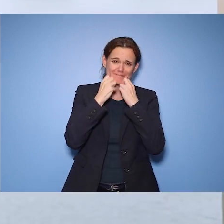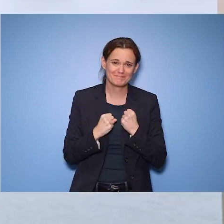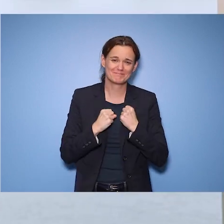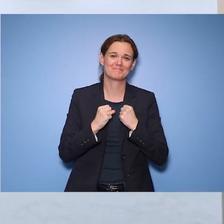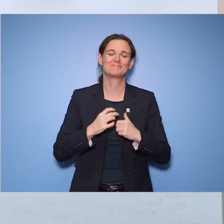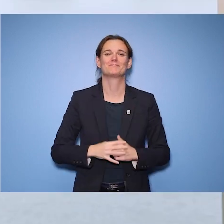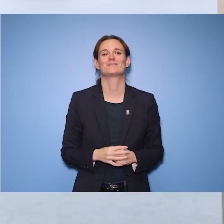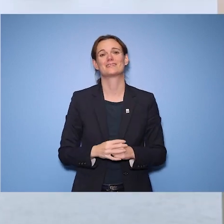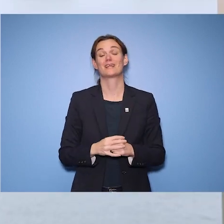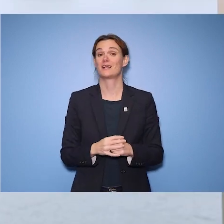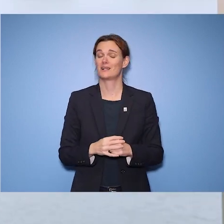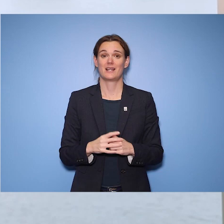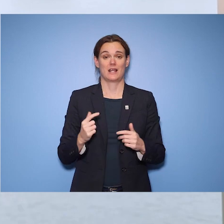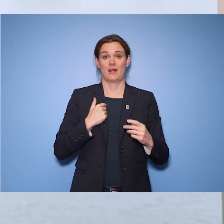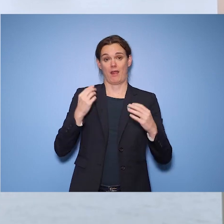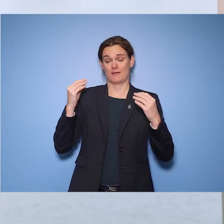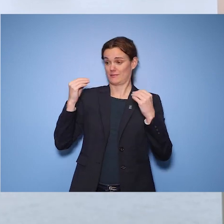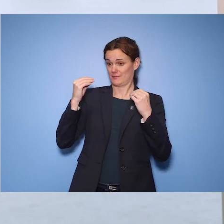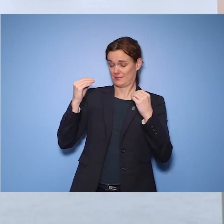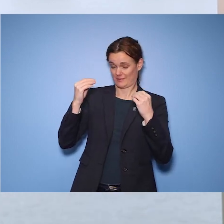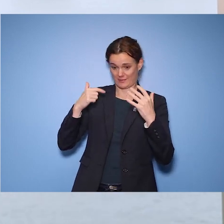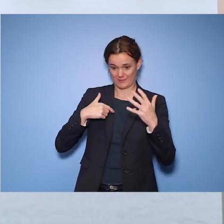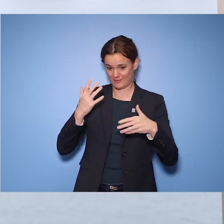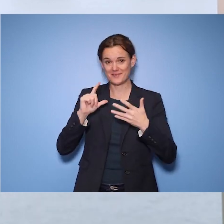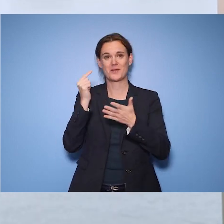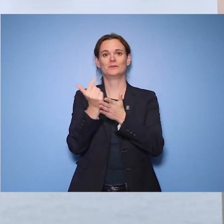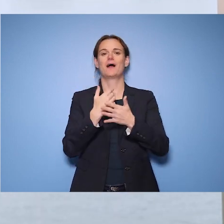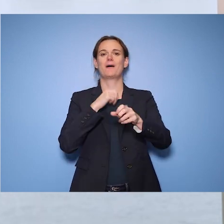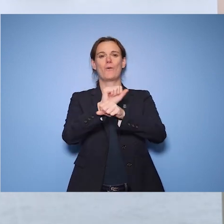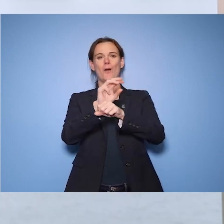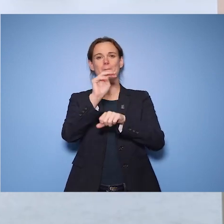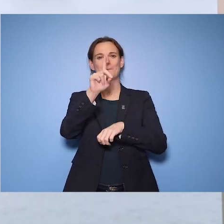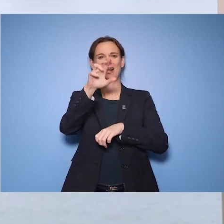so grateful for how well my education prepared me for my career in media, including my current